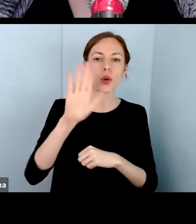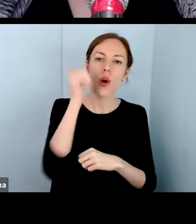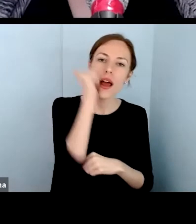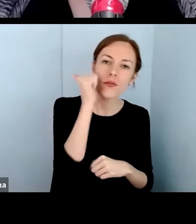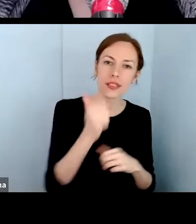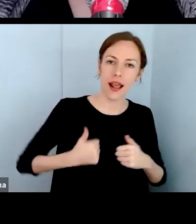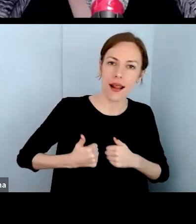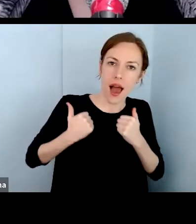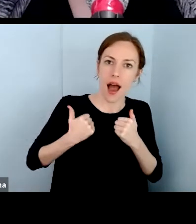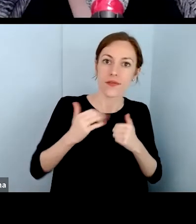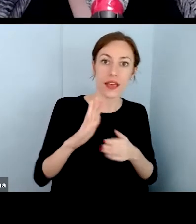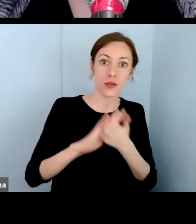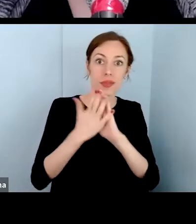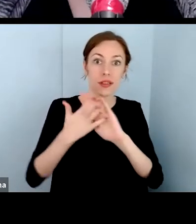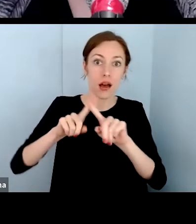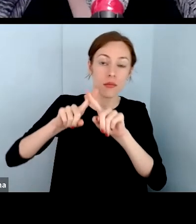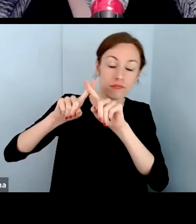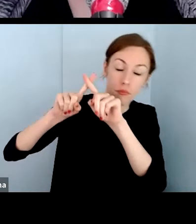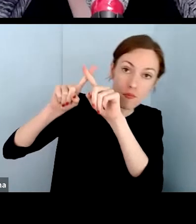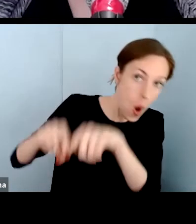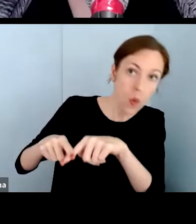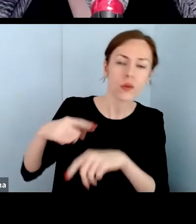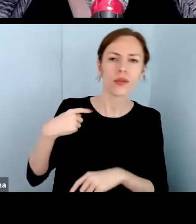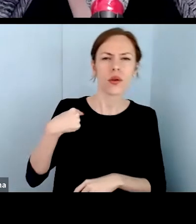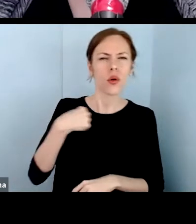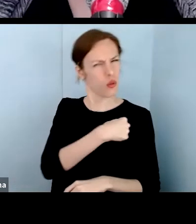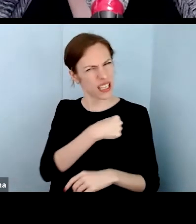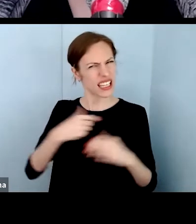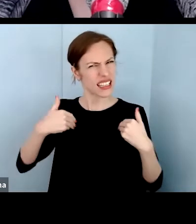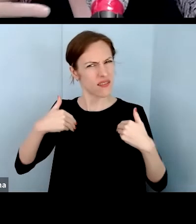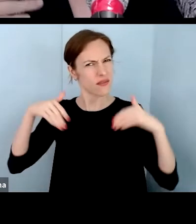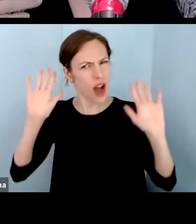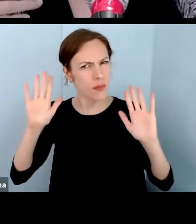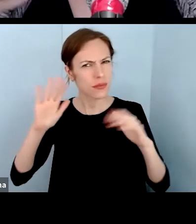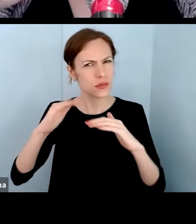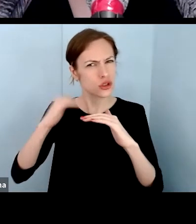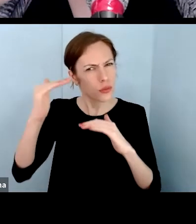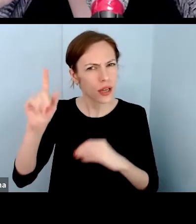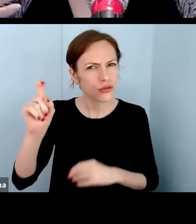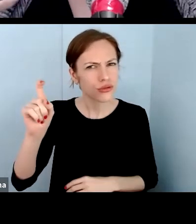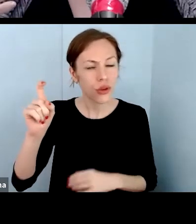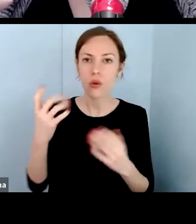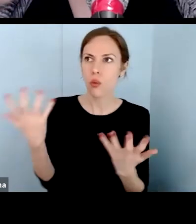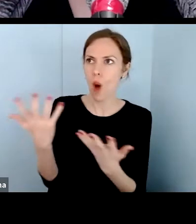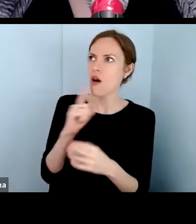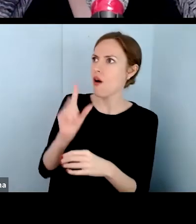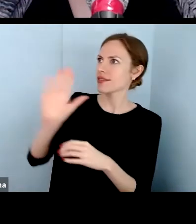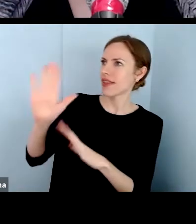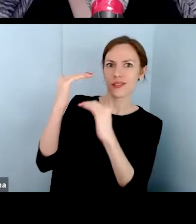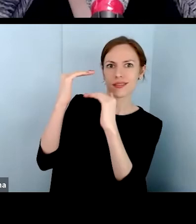What are the limits on this data collection and how much are they going to be able to sell back to me.